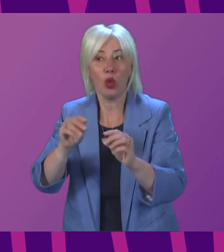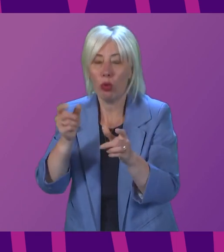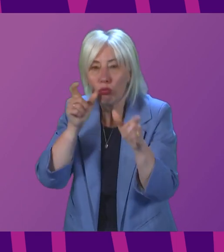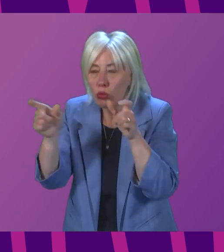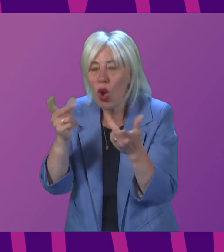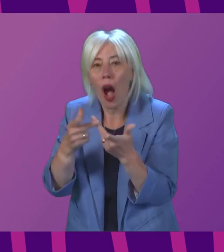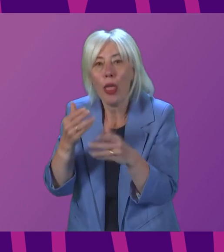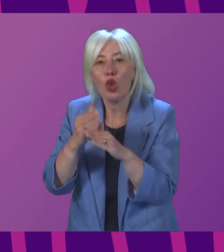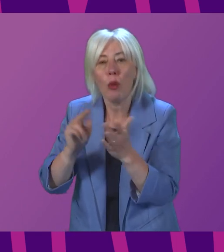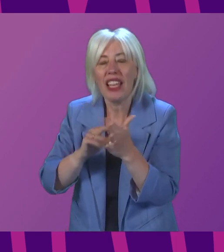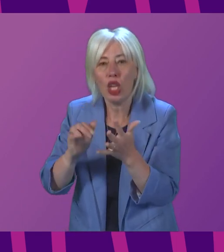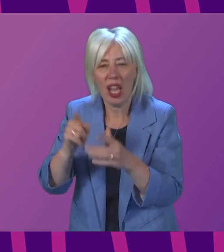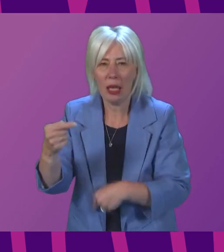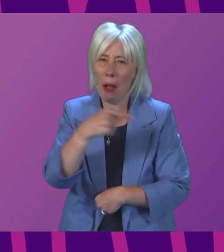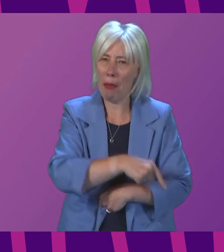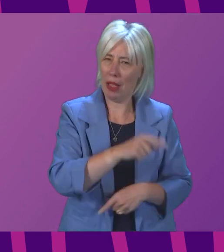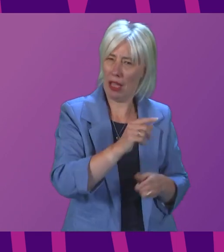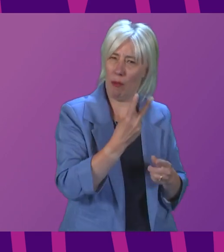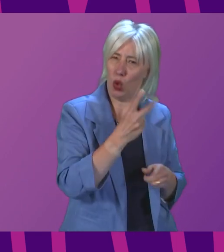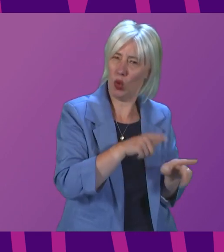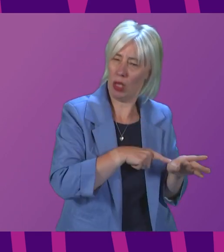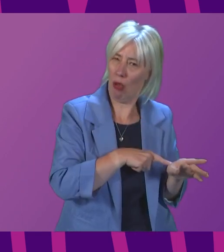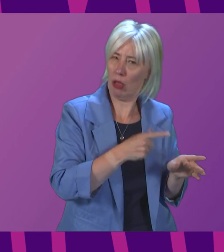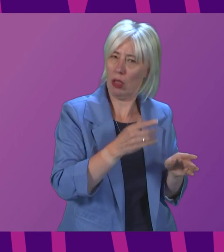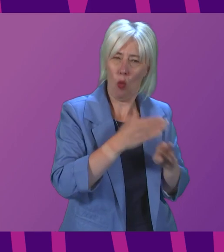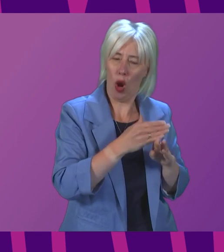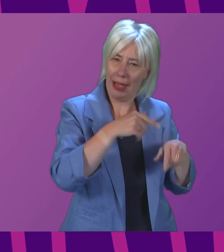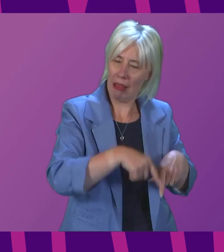After almost two years of working to support people and protect all of us, and in the midst